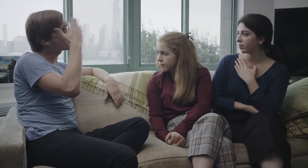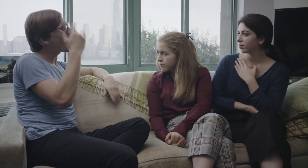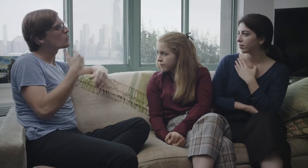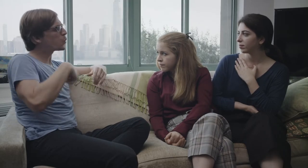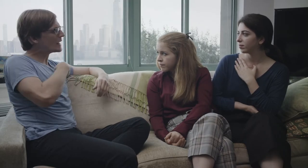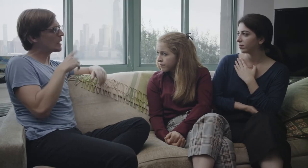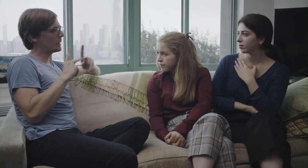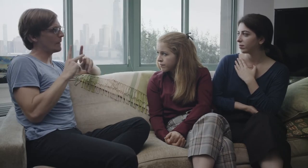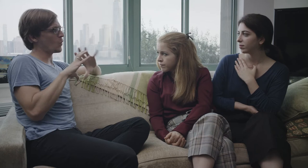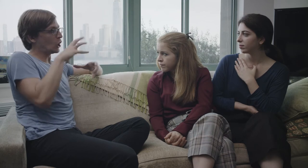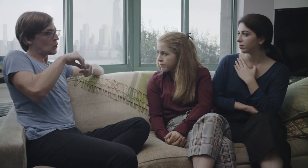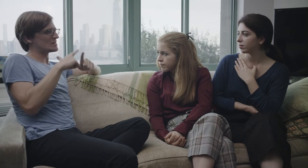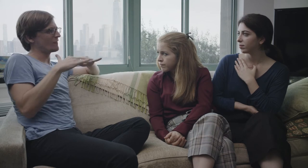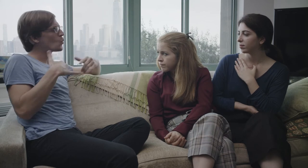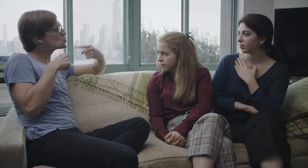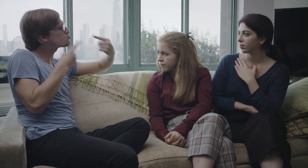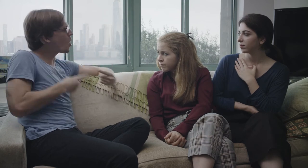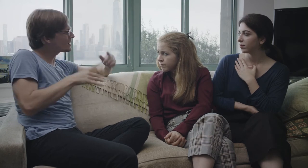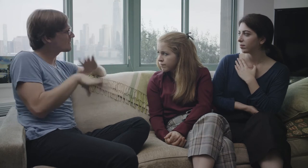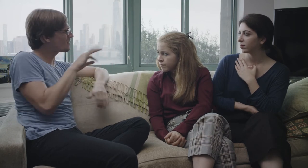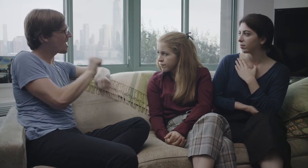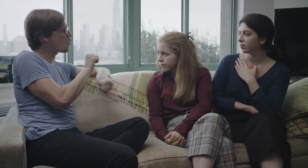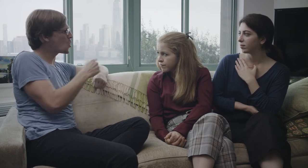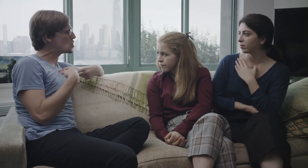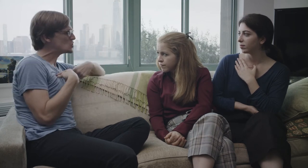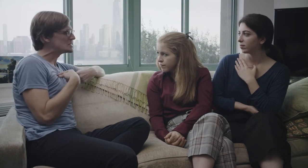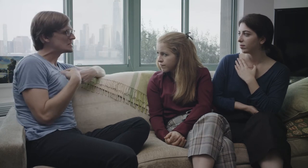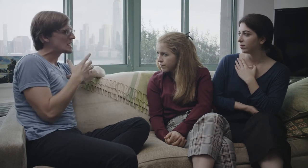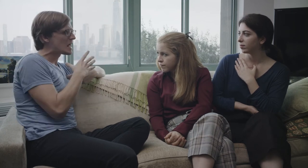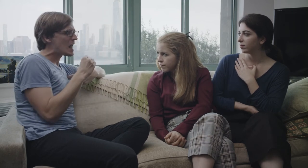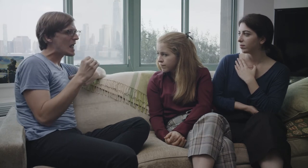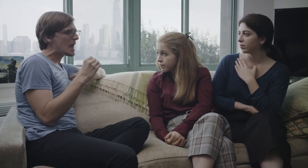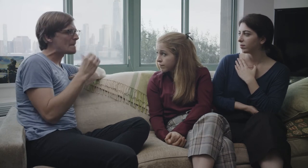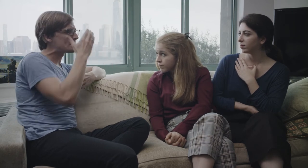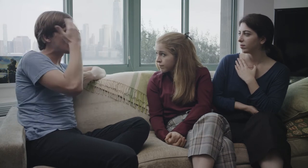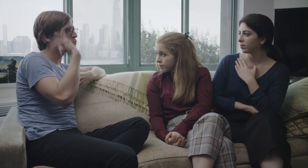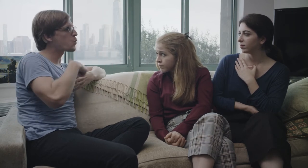And that's why we, we people with disabilities struggle to find work,